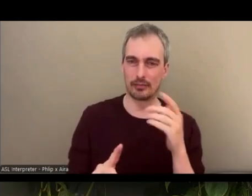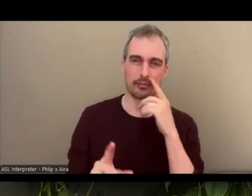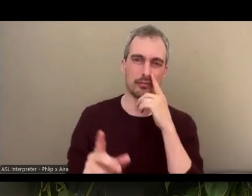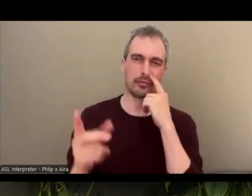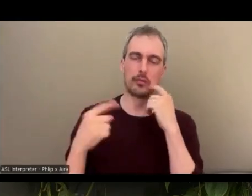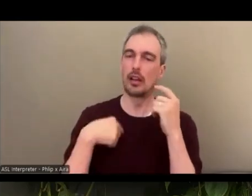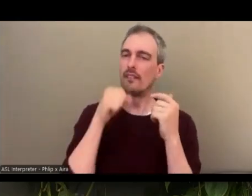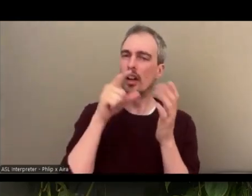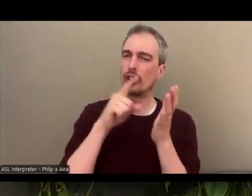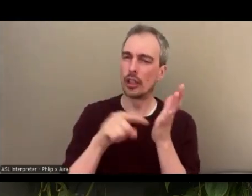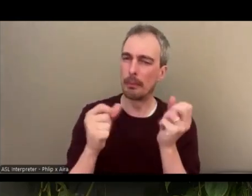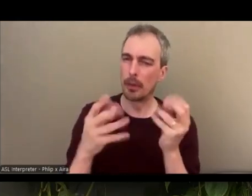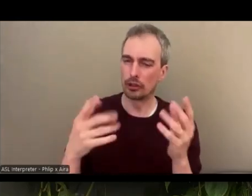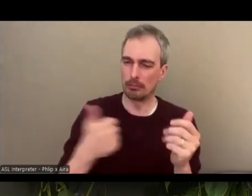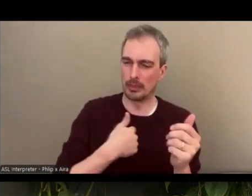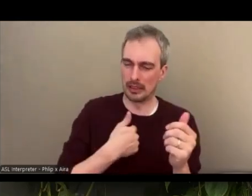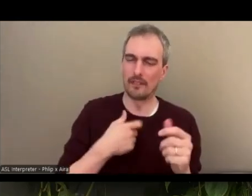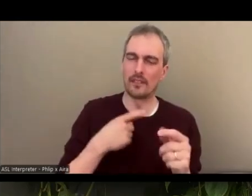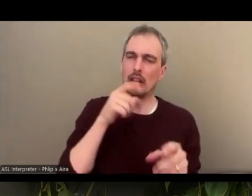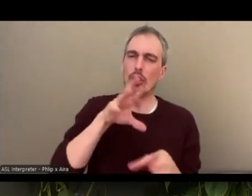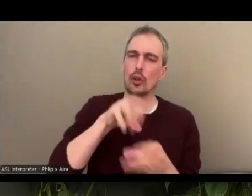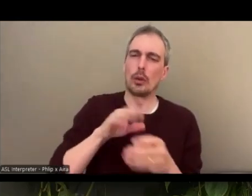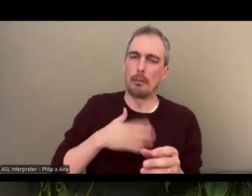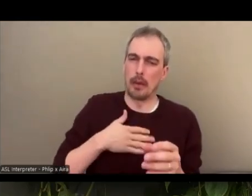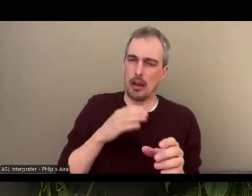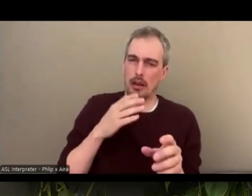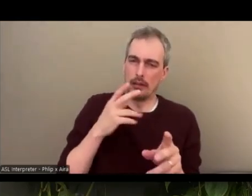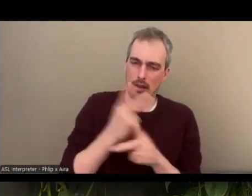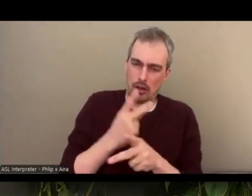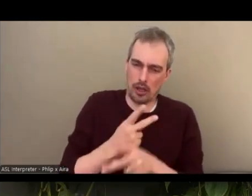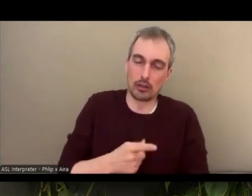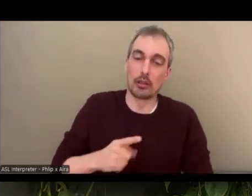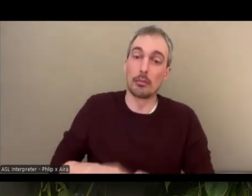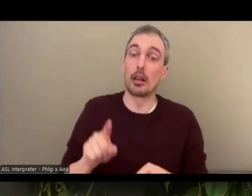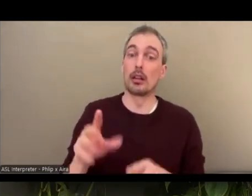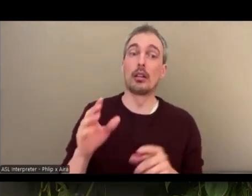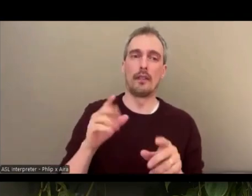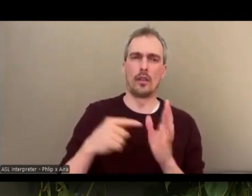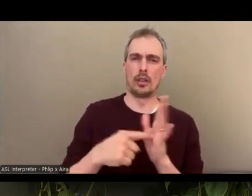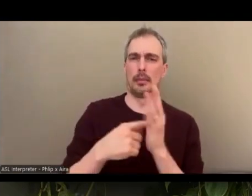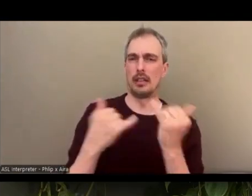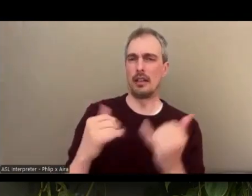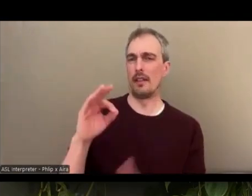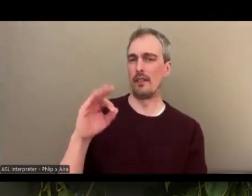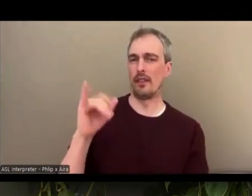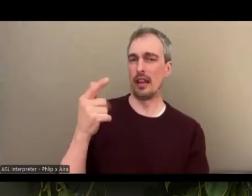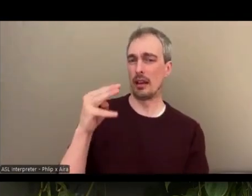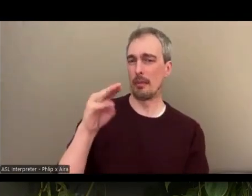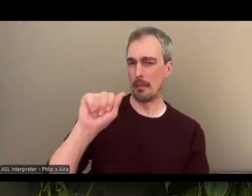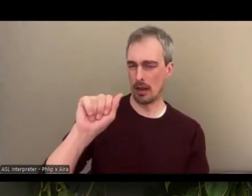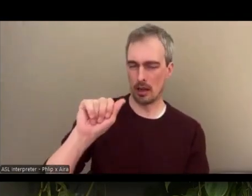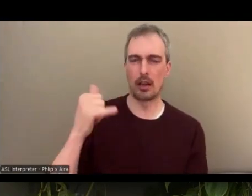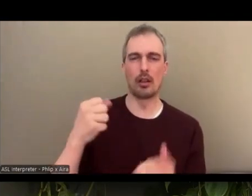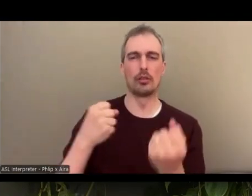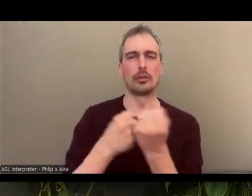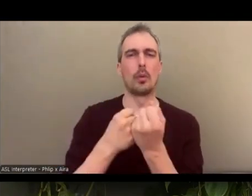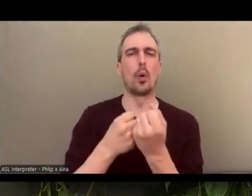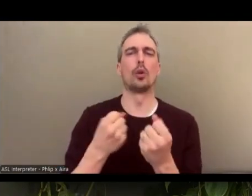But as an example, Figma now supports triggering a type of CI/CD for what they're calling continuous design.